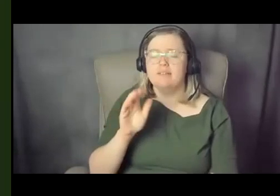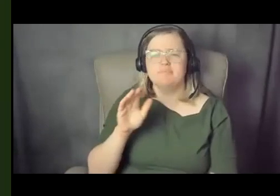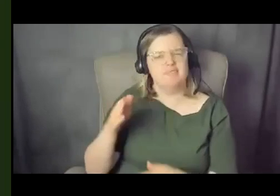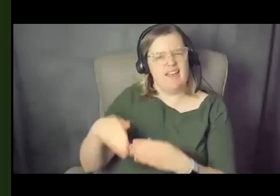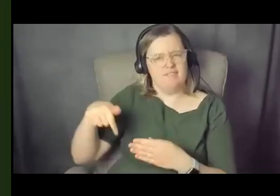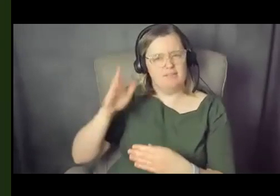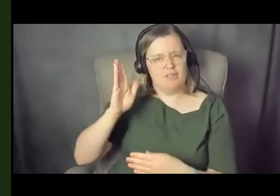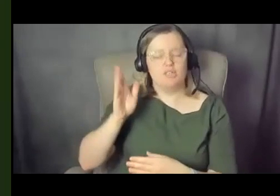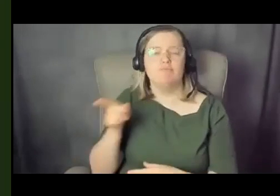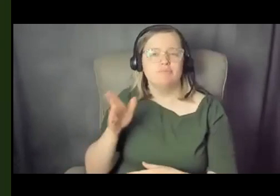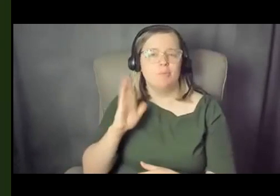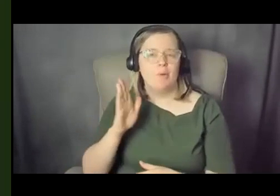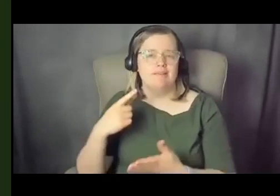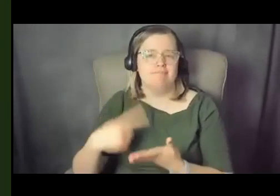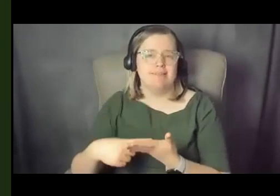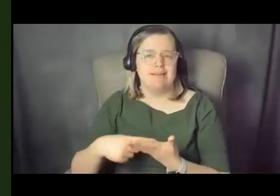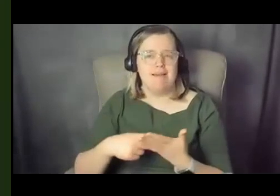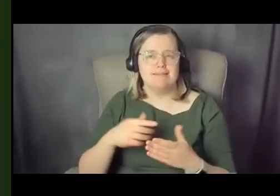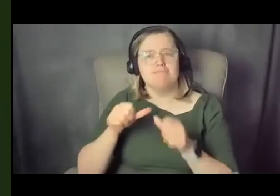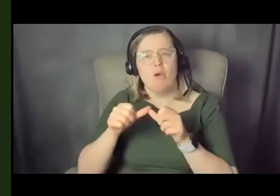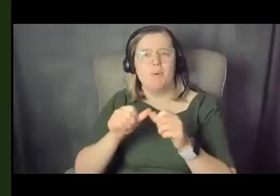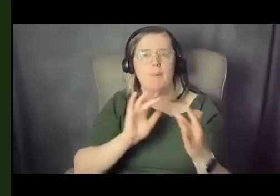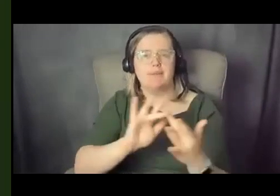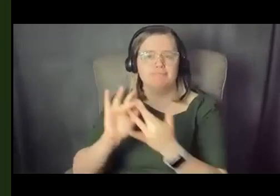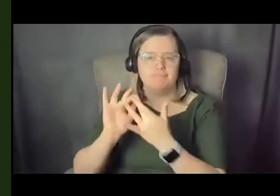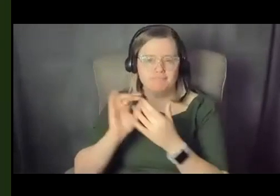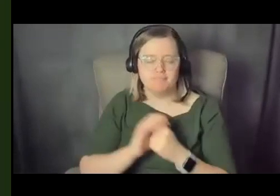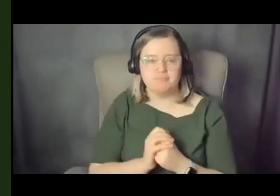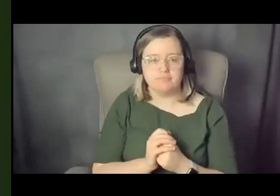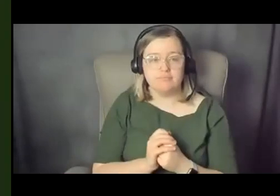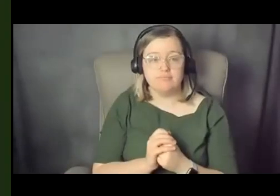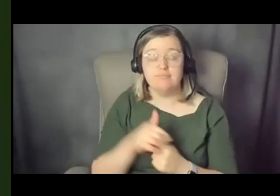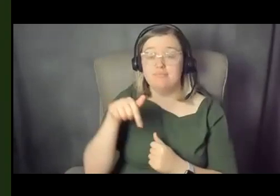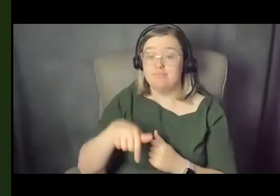So today's meeting is going to cover, one, background